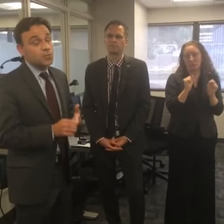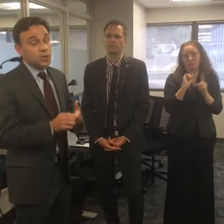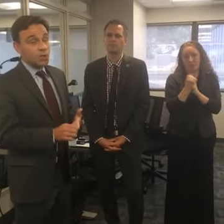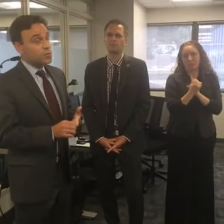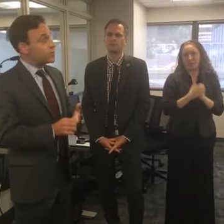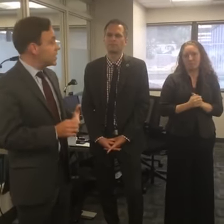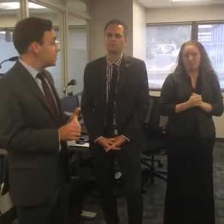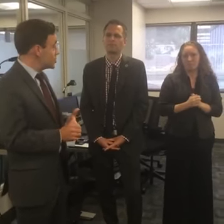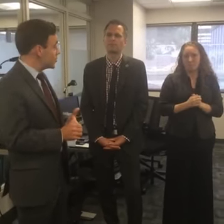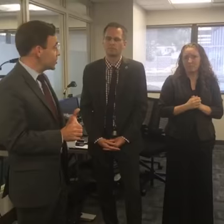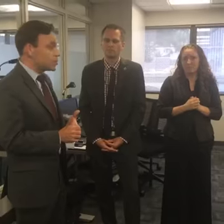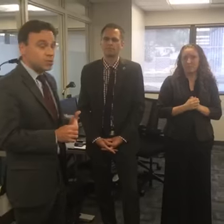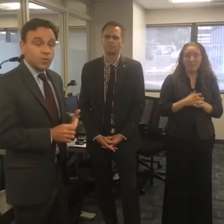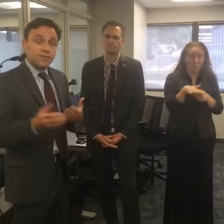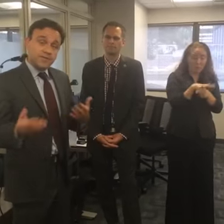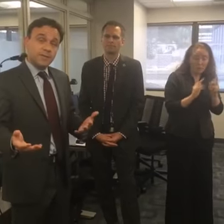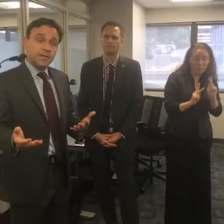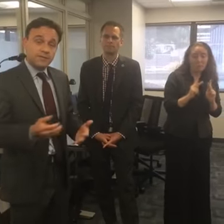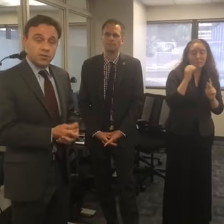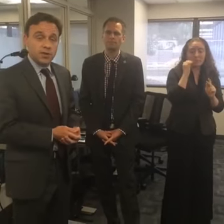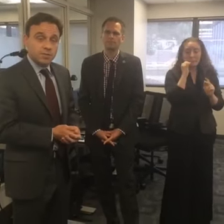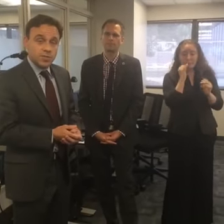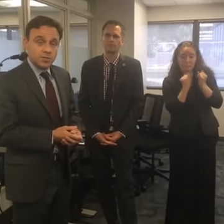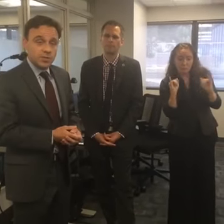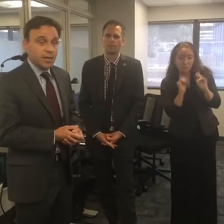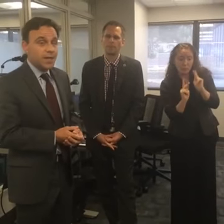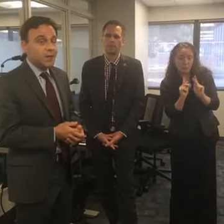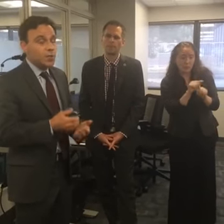That's what locals and individuals can do, what FEMA and the federal government are doing,